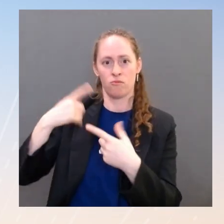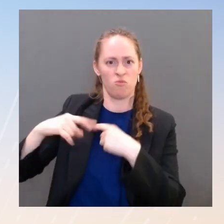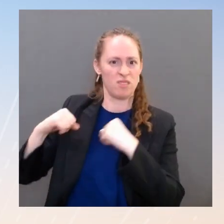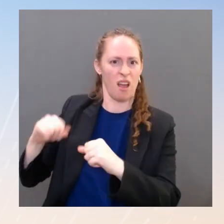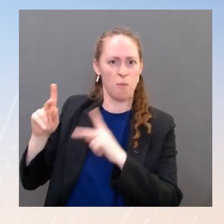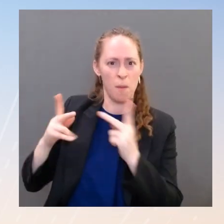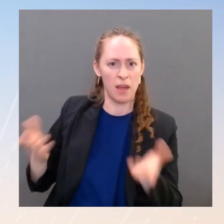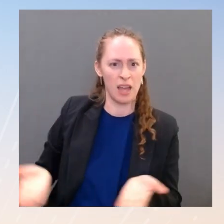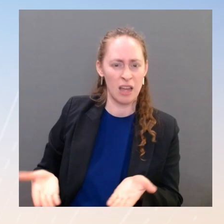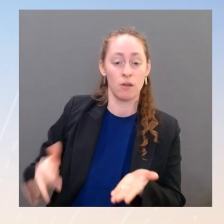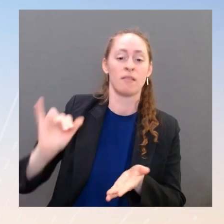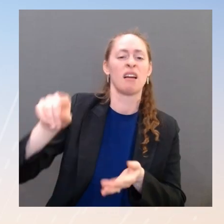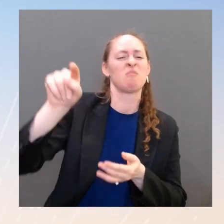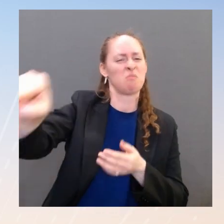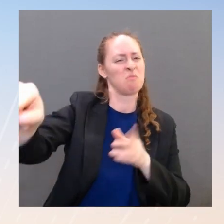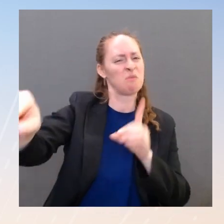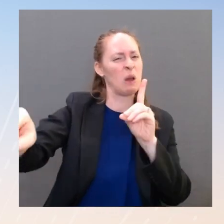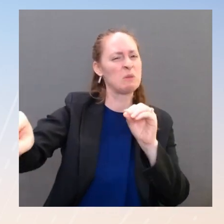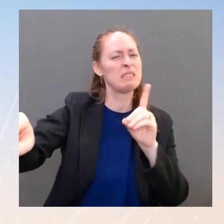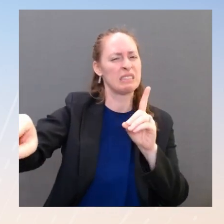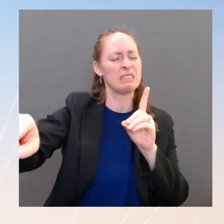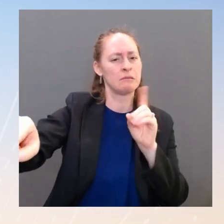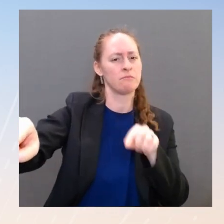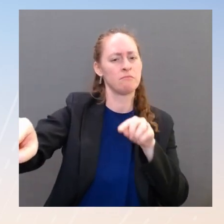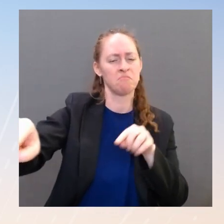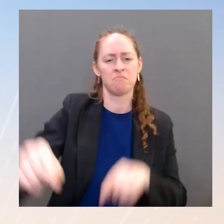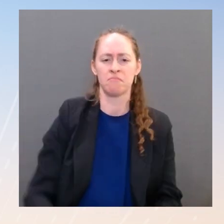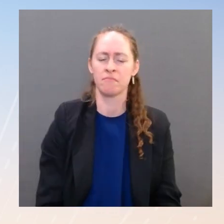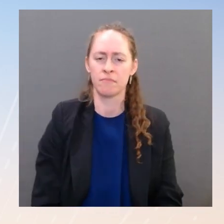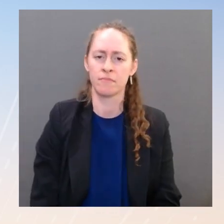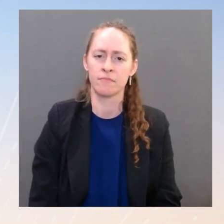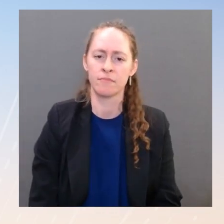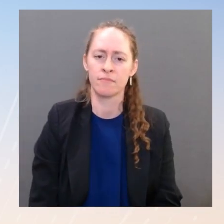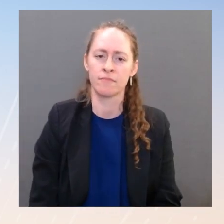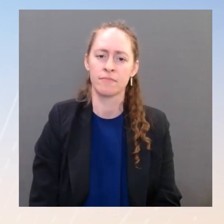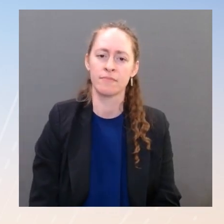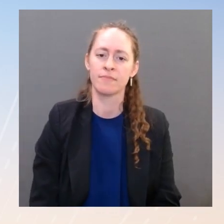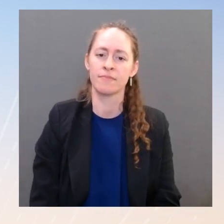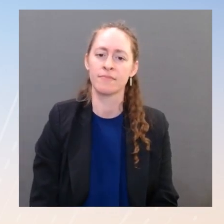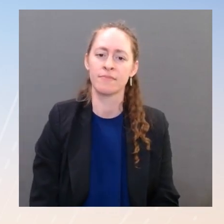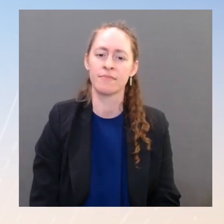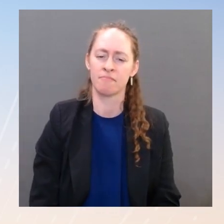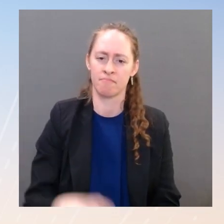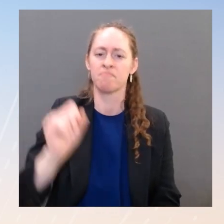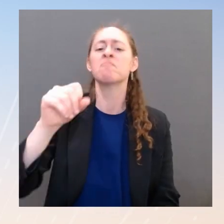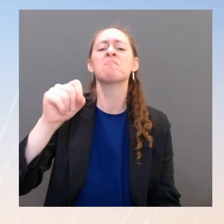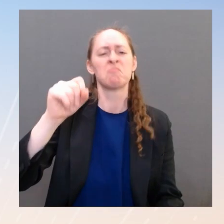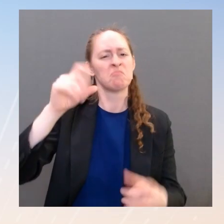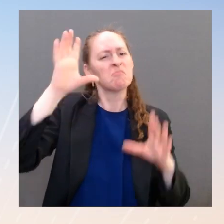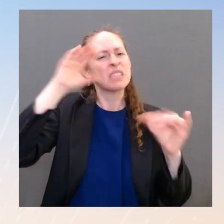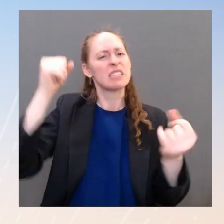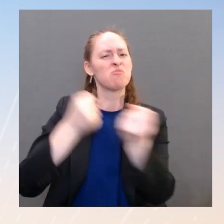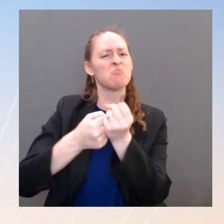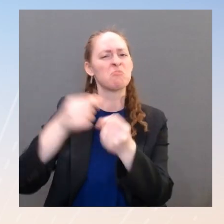is also working closely with industry to evaluate the health of weapon systems production lines at the prime and sub-tier supplier levels